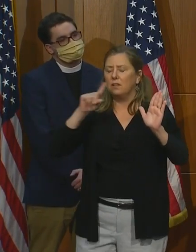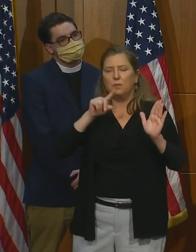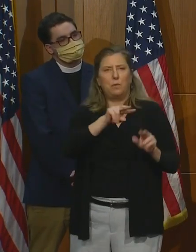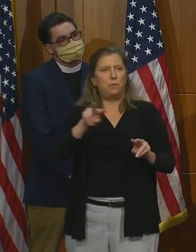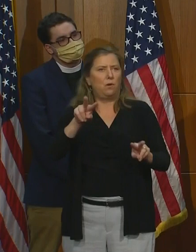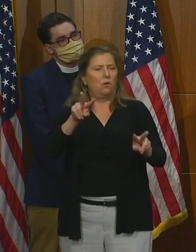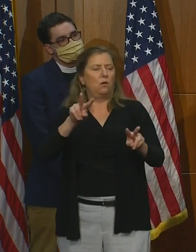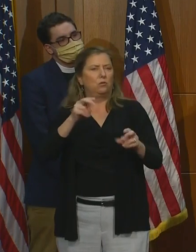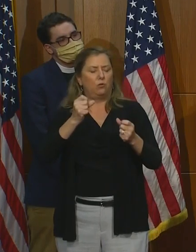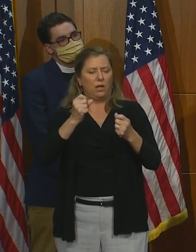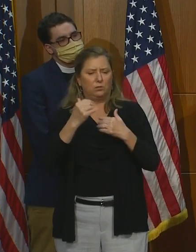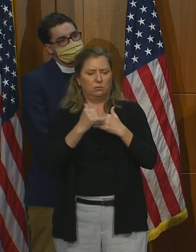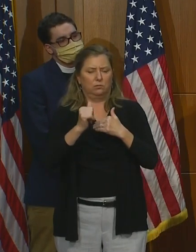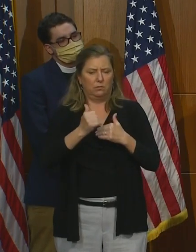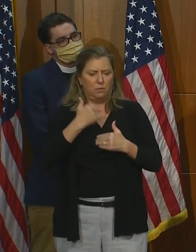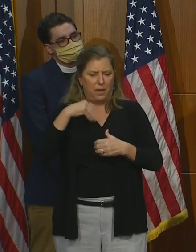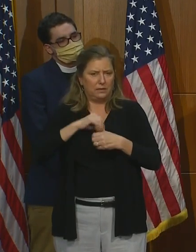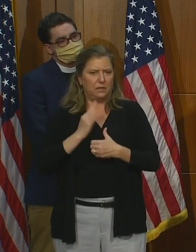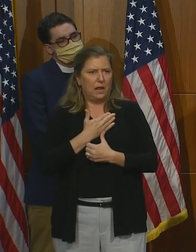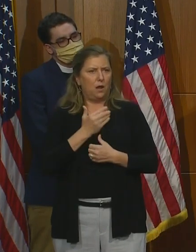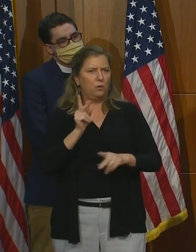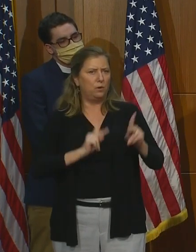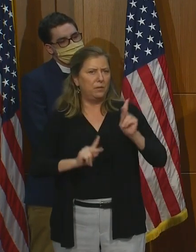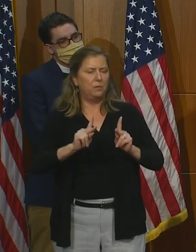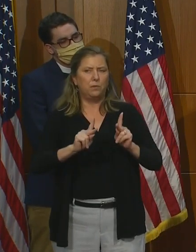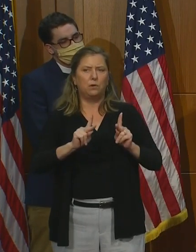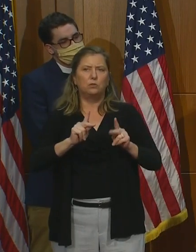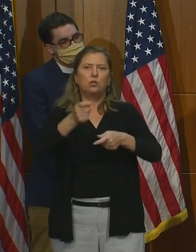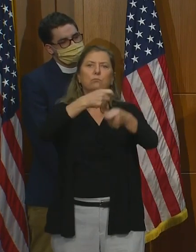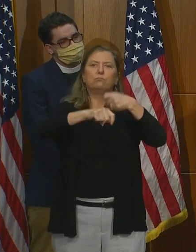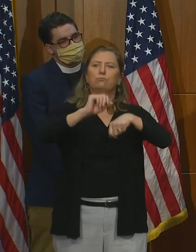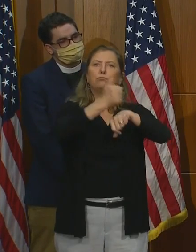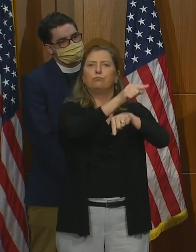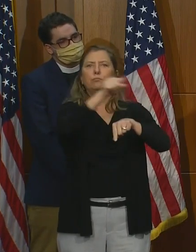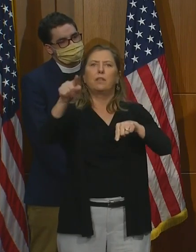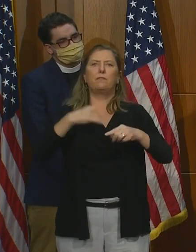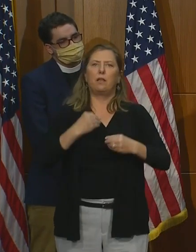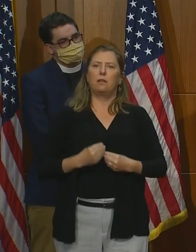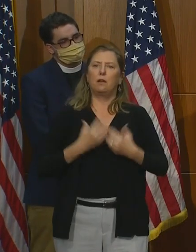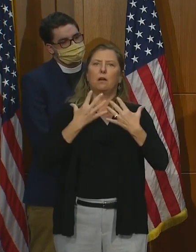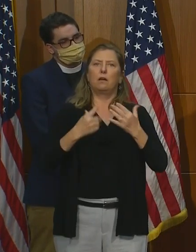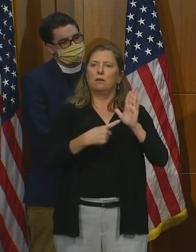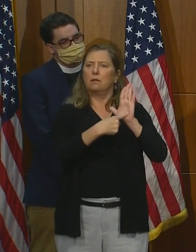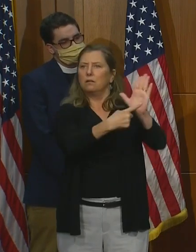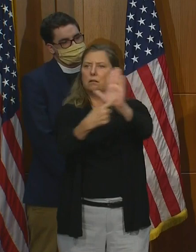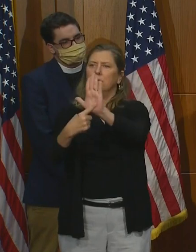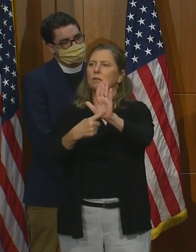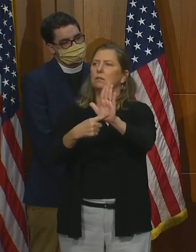REPRESENT AND SOME OF THE BEST IN ALL OF US AND ALL OF OUR